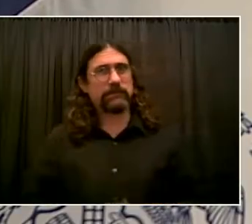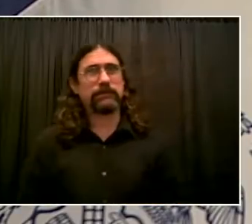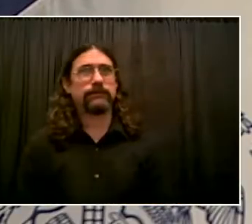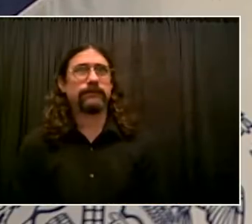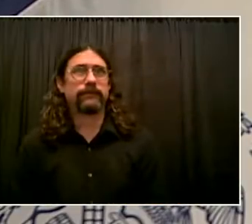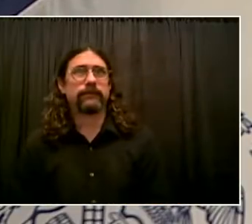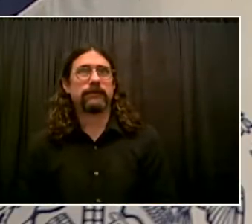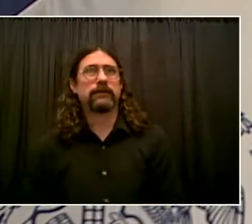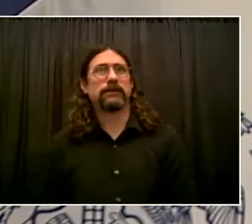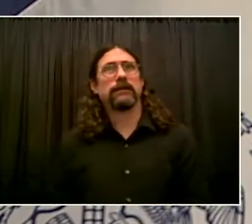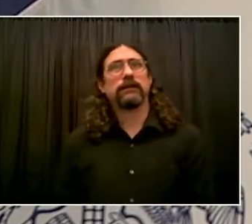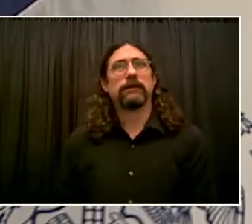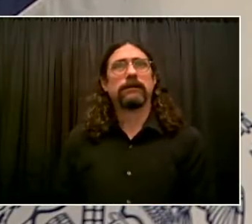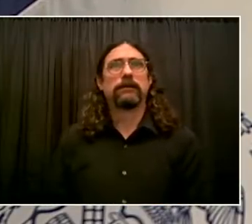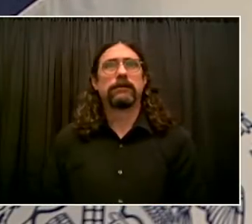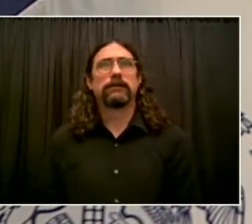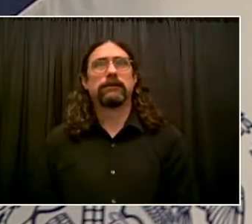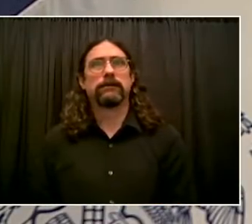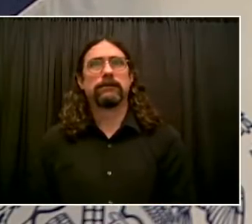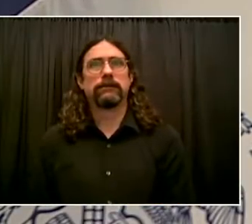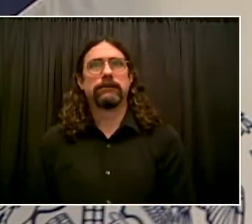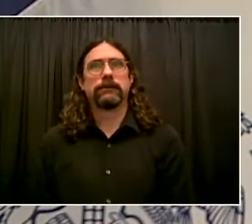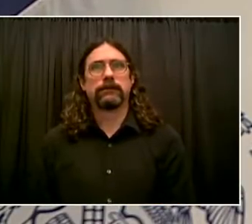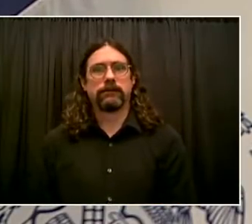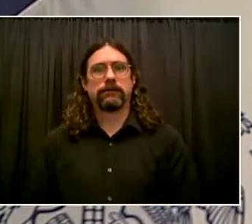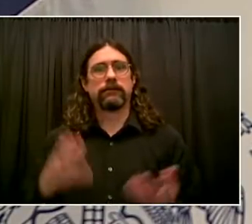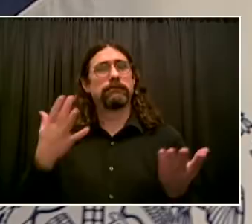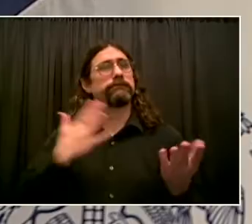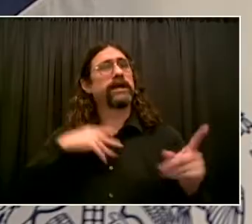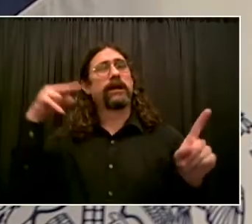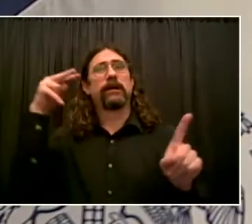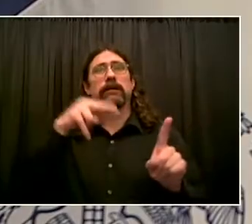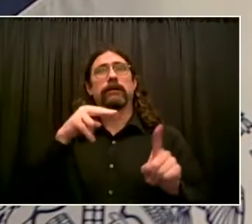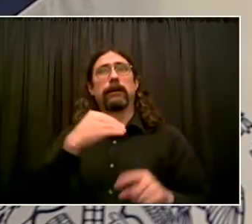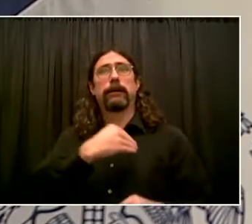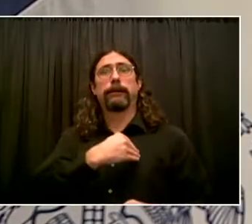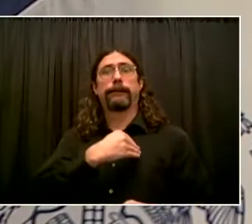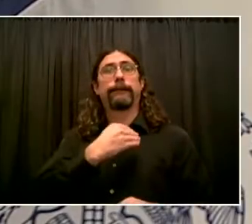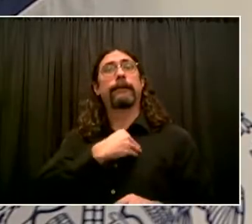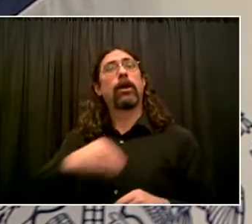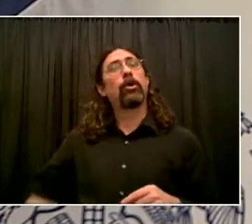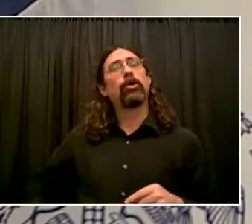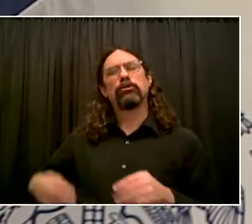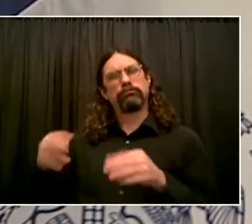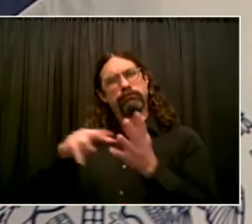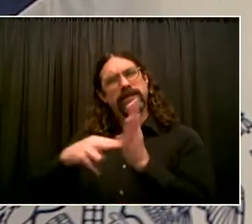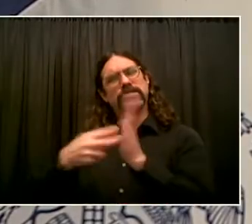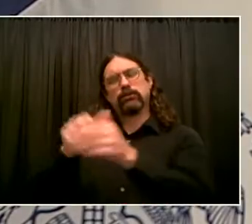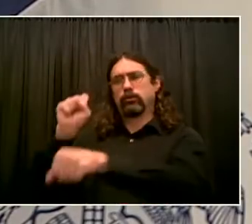I WATCHED HIM. HE IS MOTIVATED TO HELP WORKING PEOPLE. THAT IS HIS WHOLE LIFE.